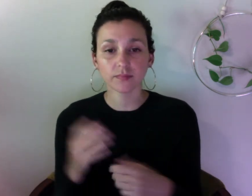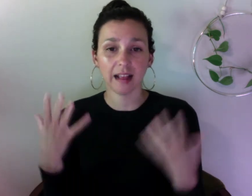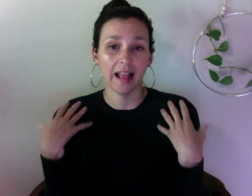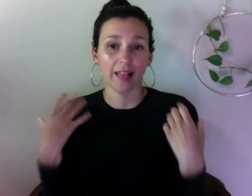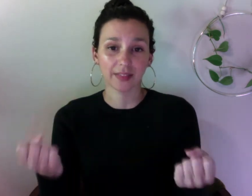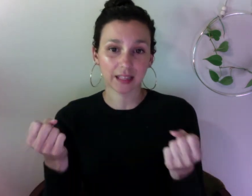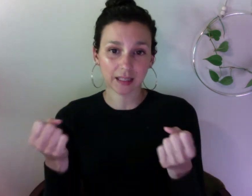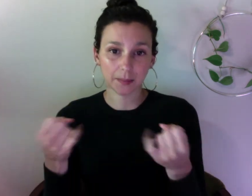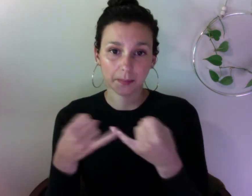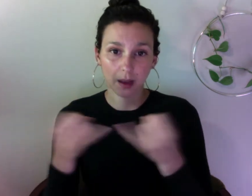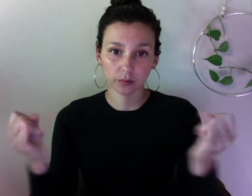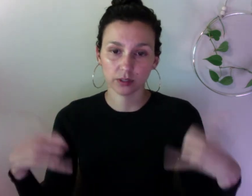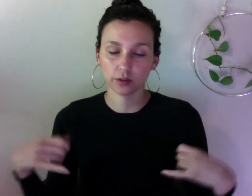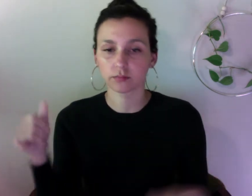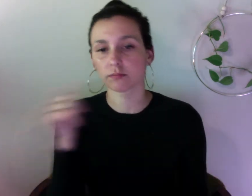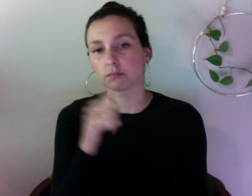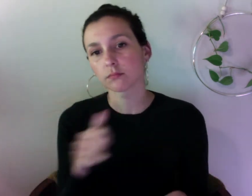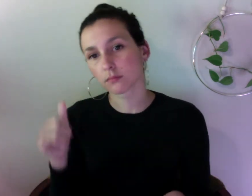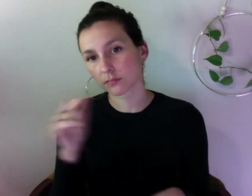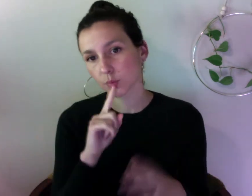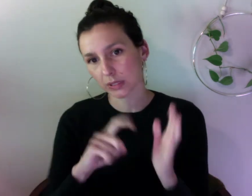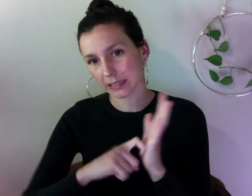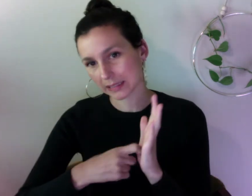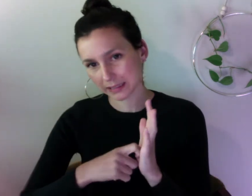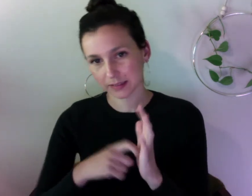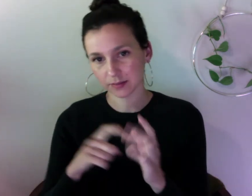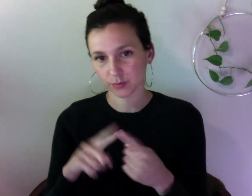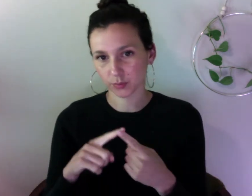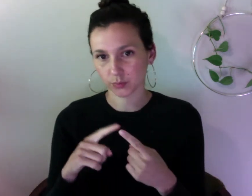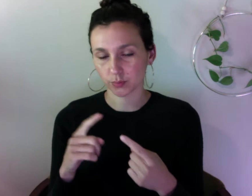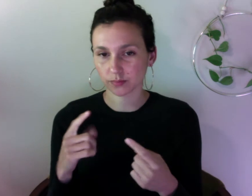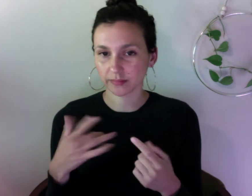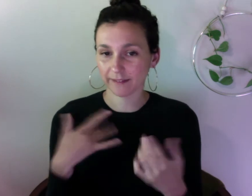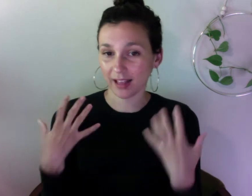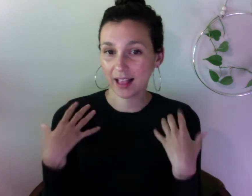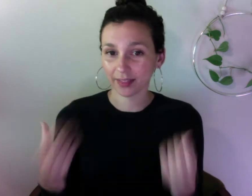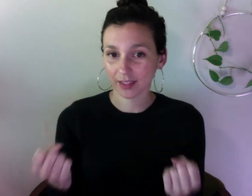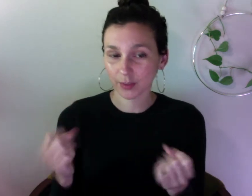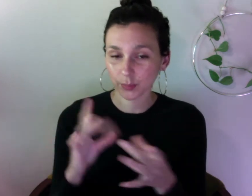Healthy boundaries are also the key to have an healthy relationship.